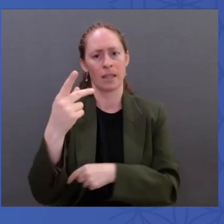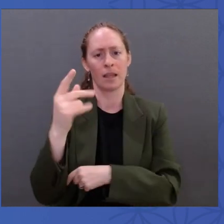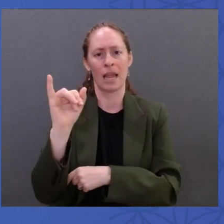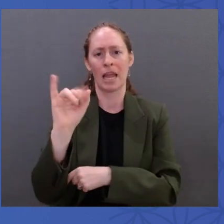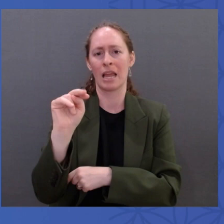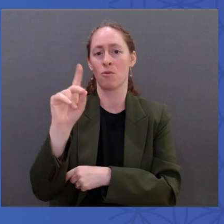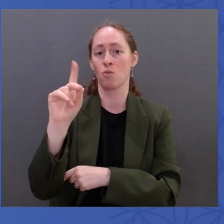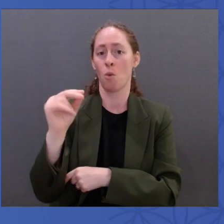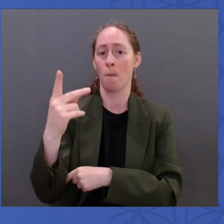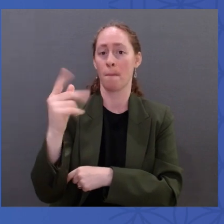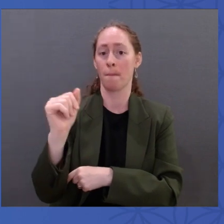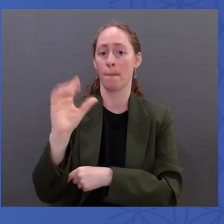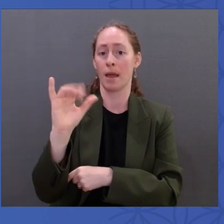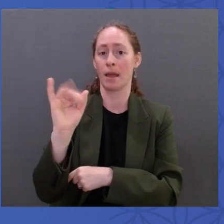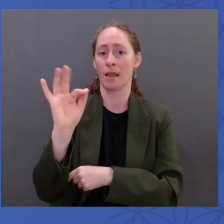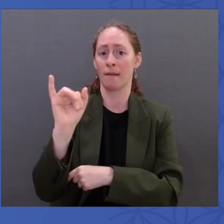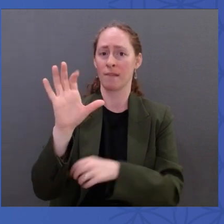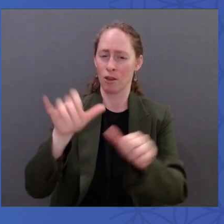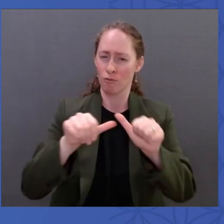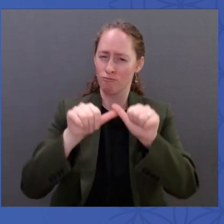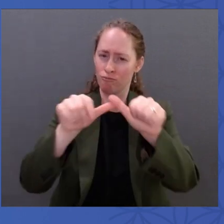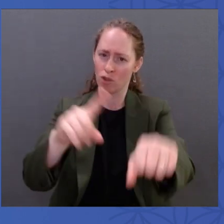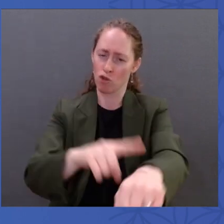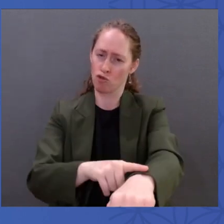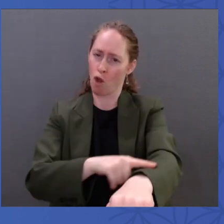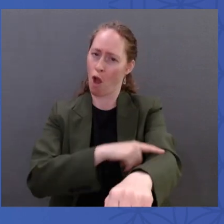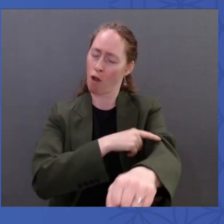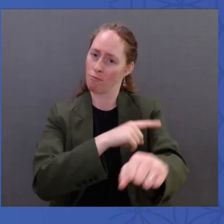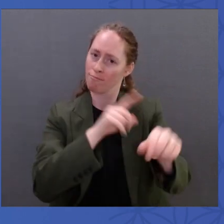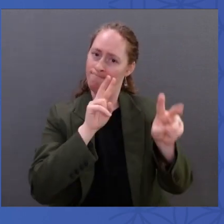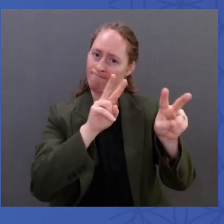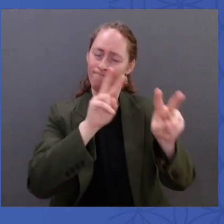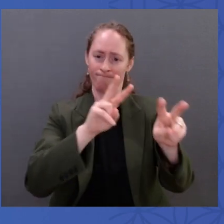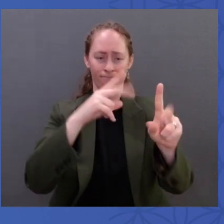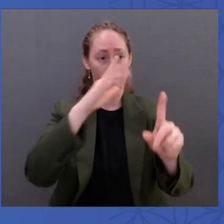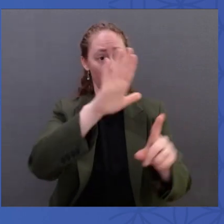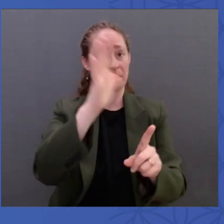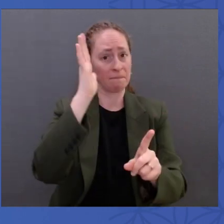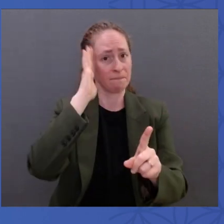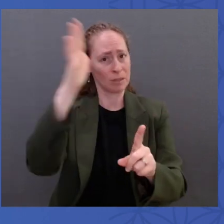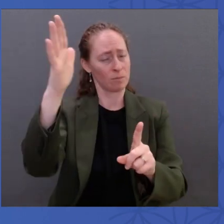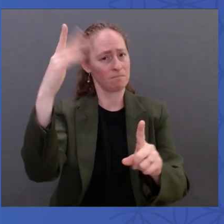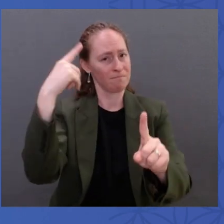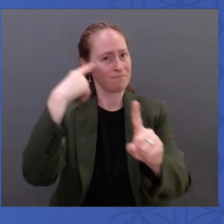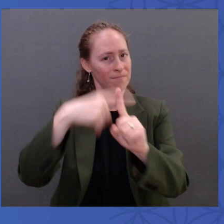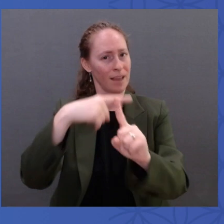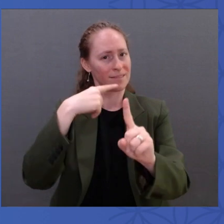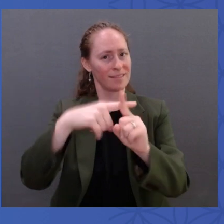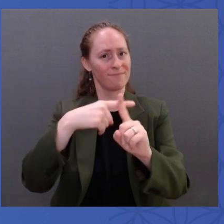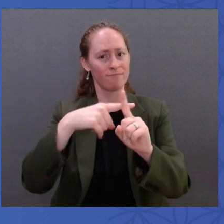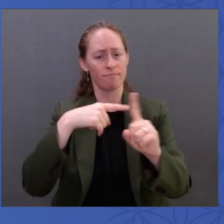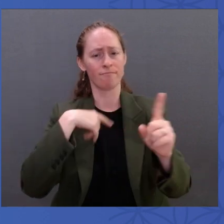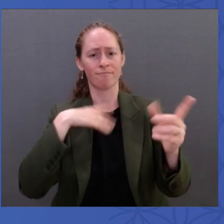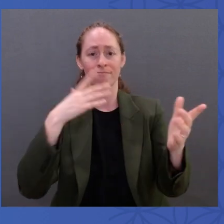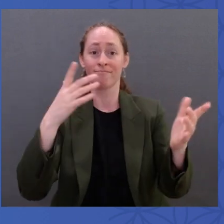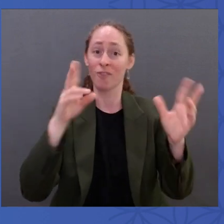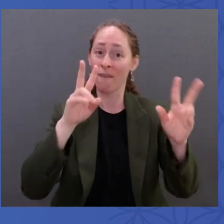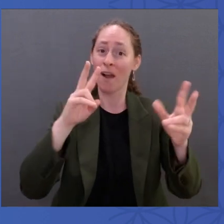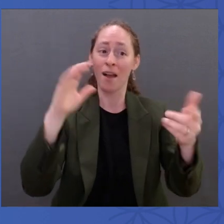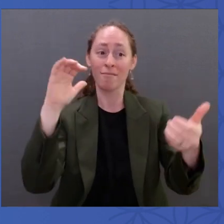for the region together with friends and partners, including the nations in this room and on the screen. It's a priority in our agenda,